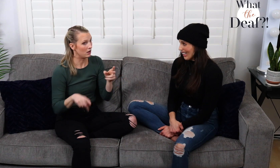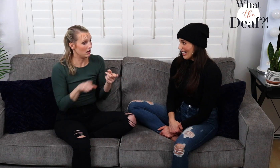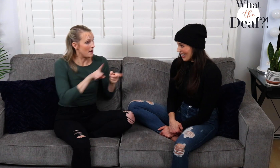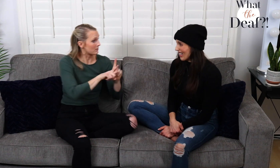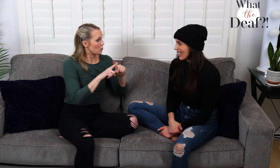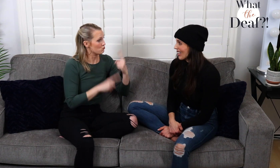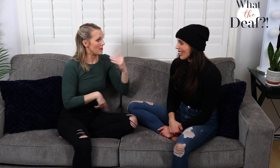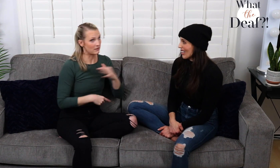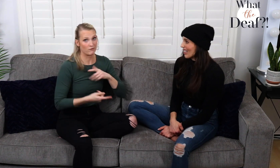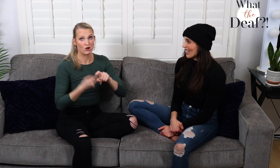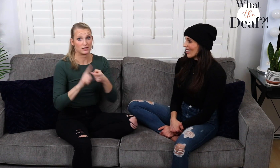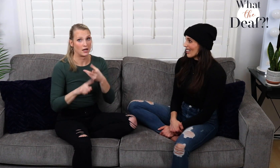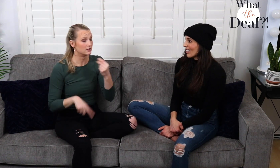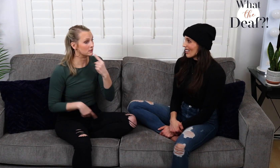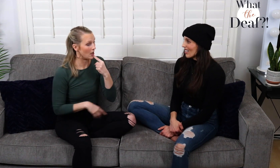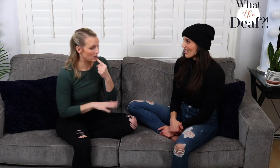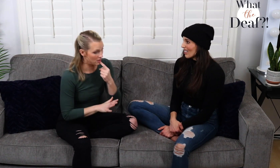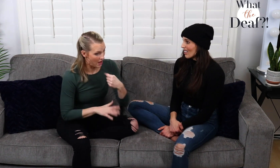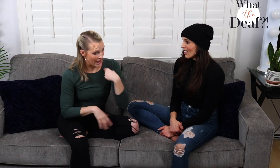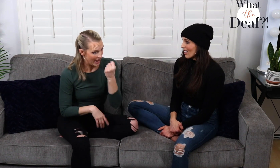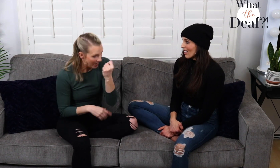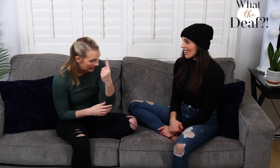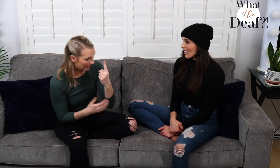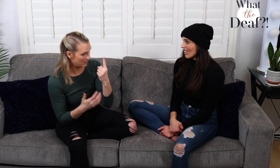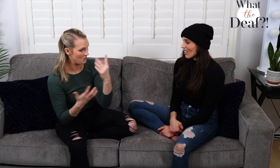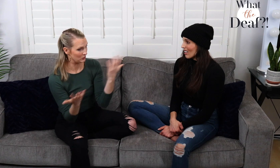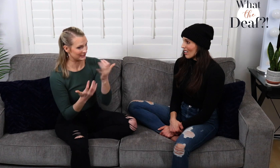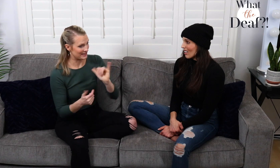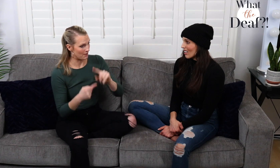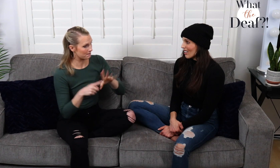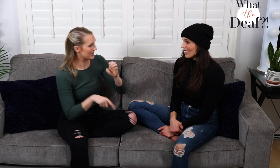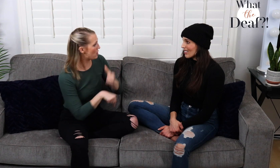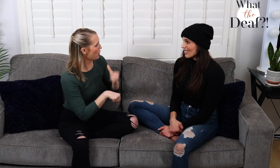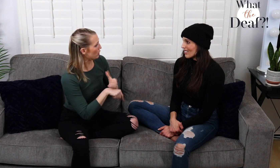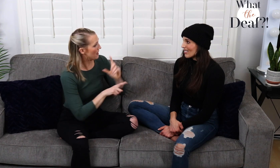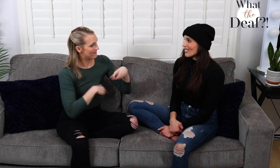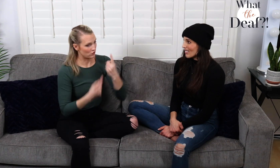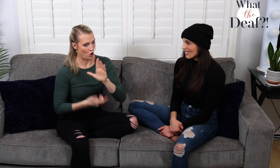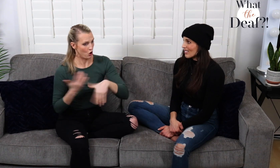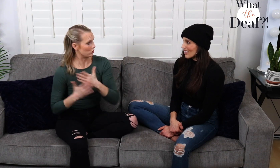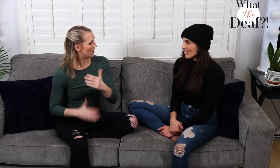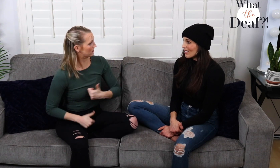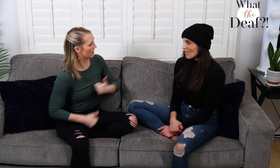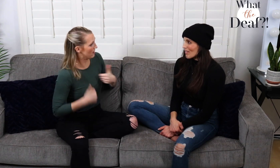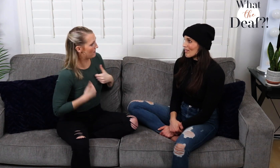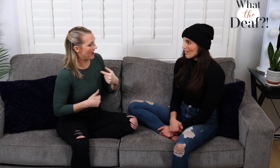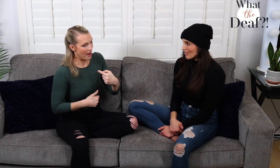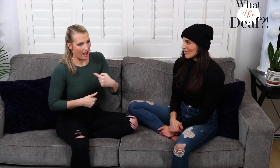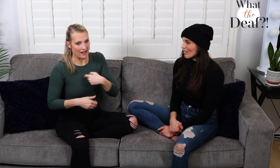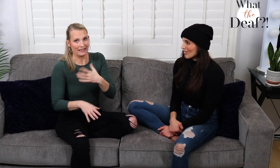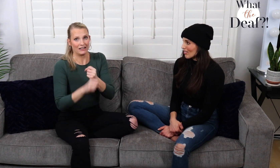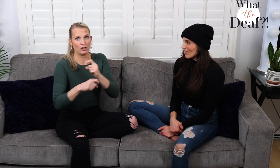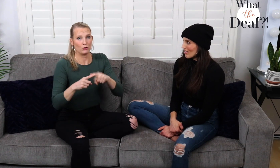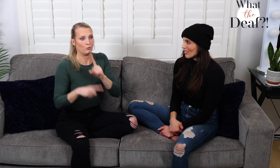he went up to one of my friends and said, “I understand what it's like to be Carly her entire life. I